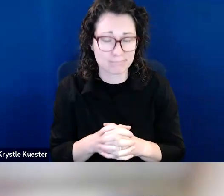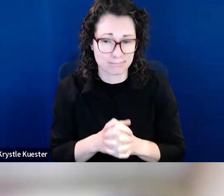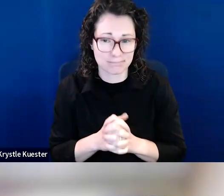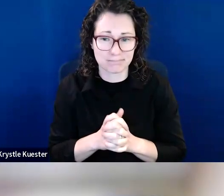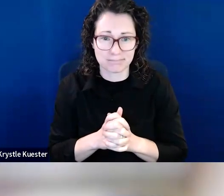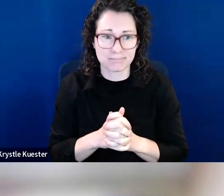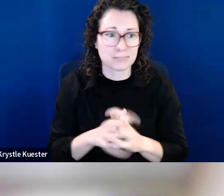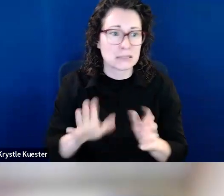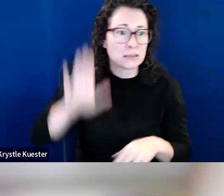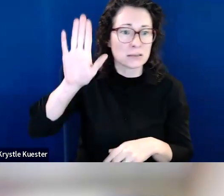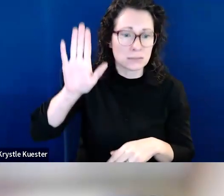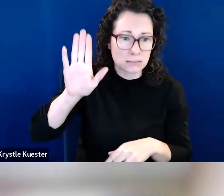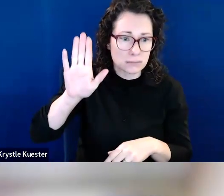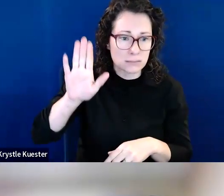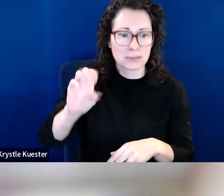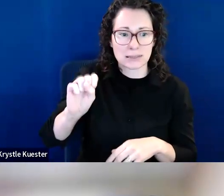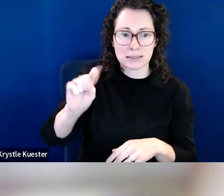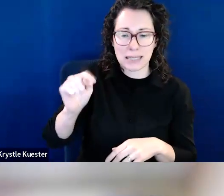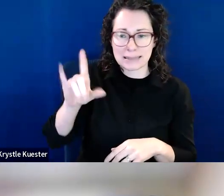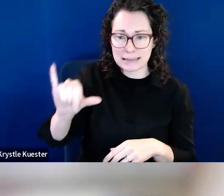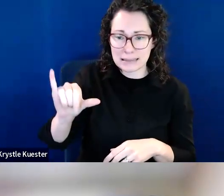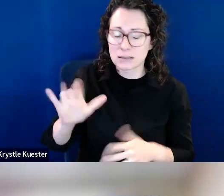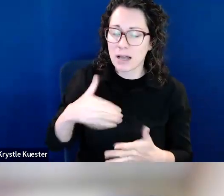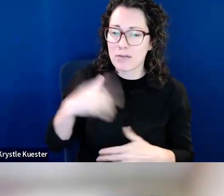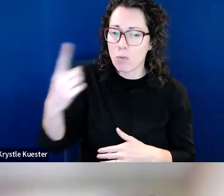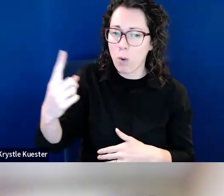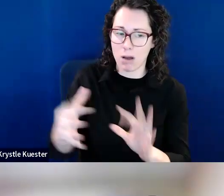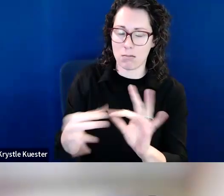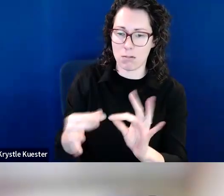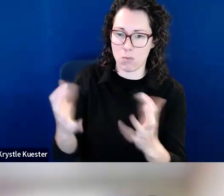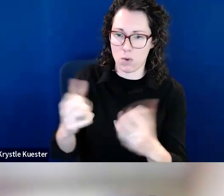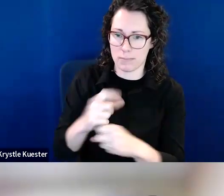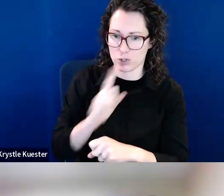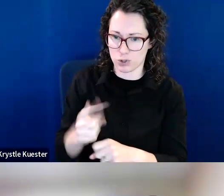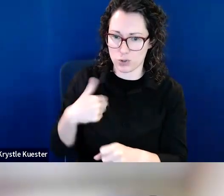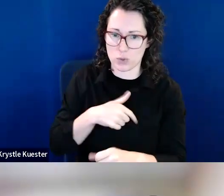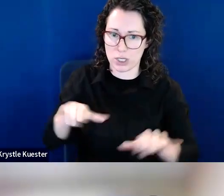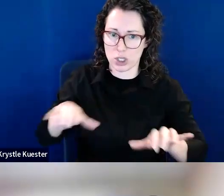Dan, okay, I can can I just close by saying one thing I want to make sure we do is um we actually